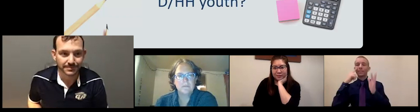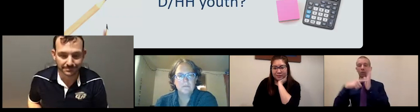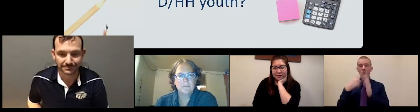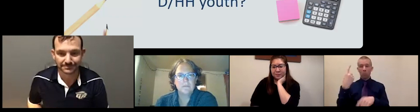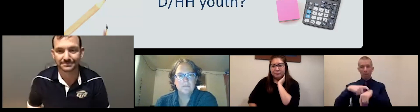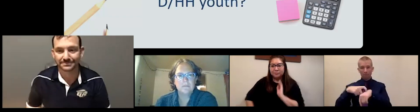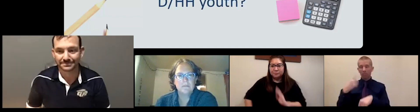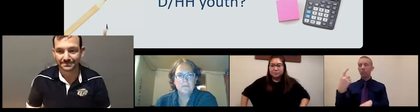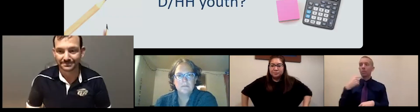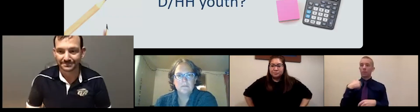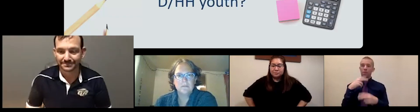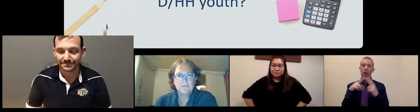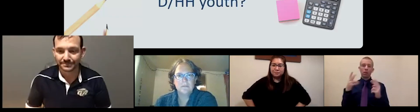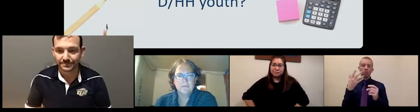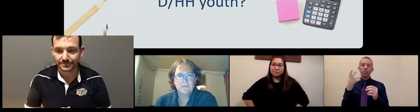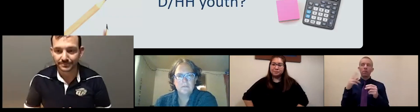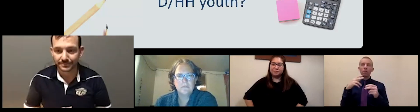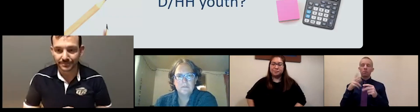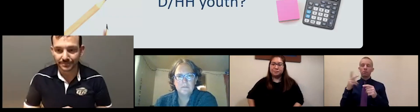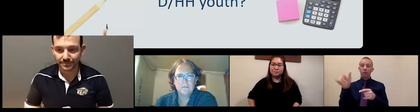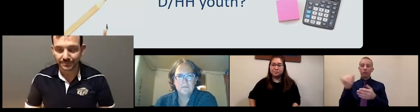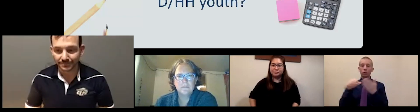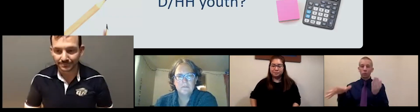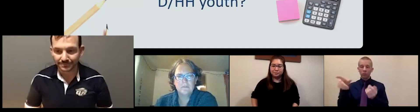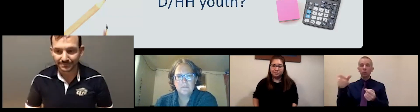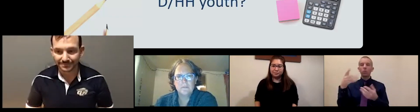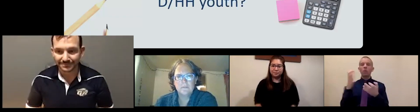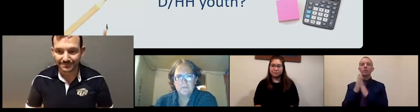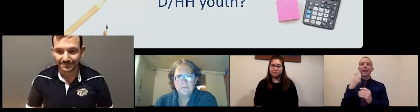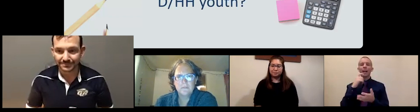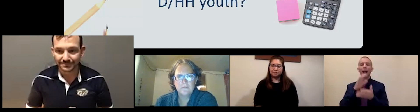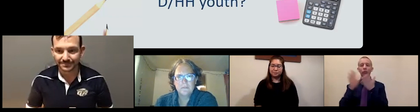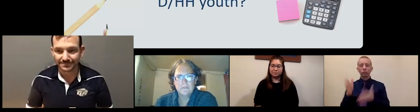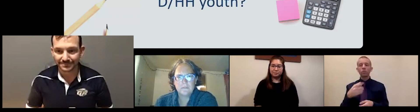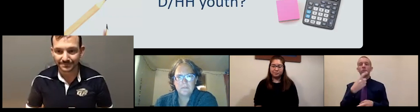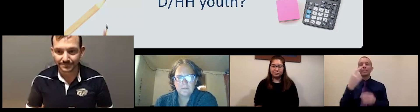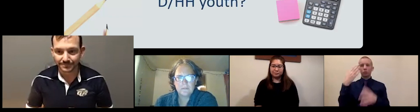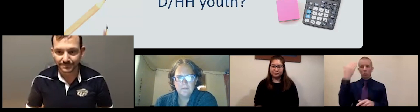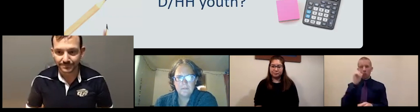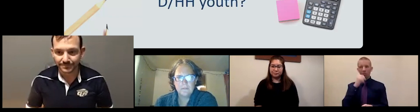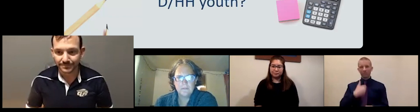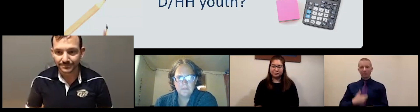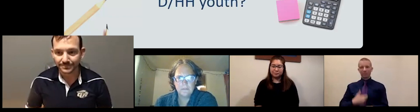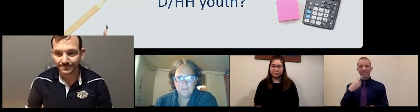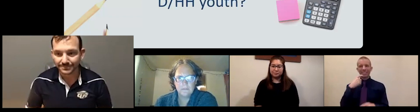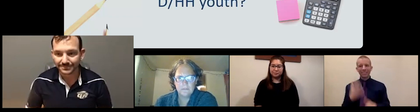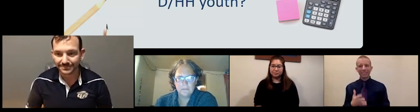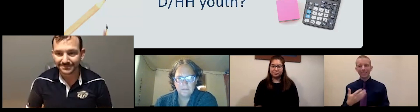For example, one time a student wanted to become a dental hygienist and the teacher knew who I was, a dentist.